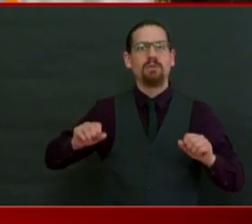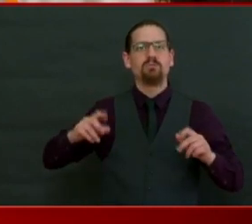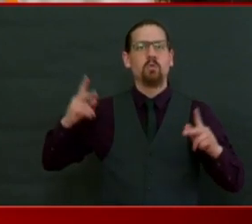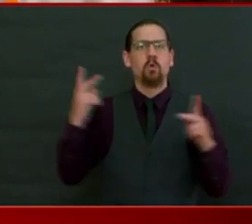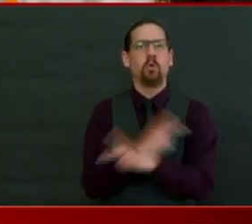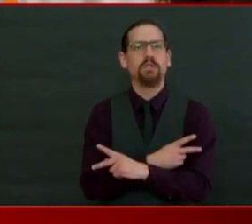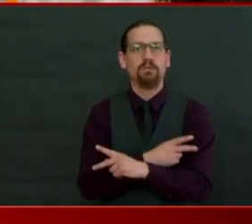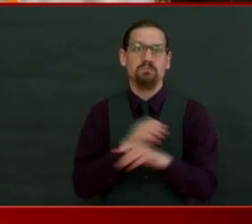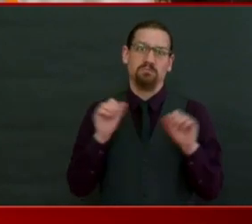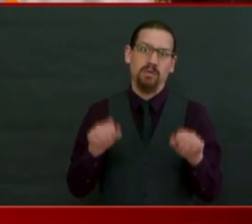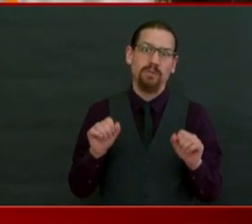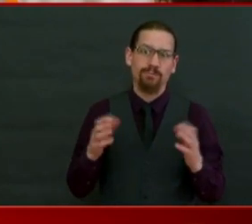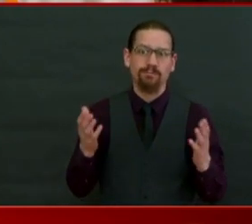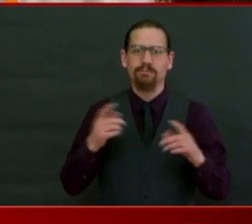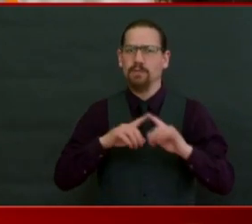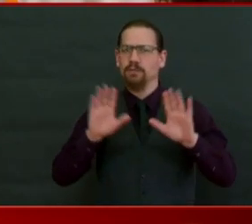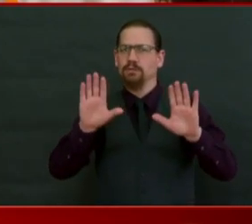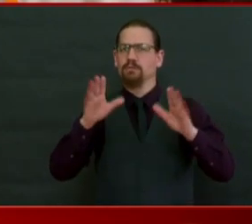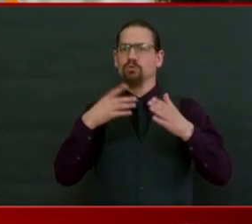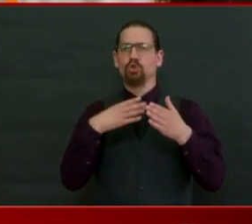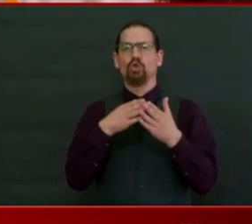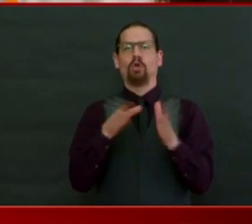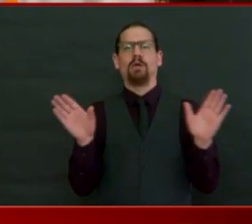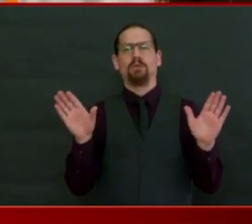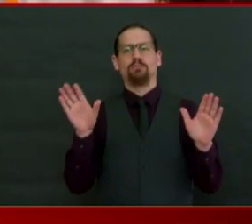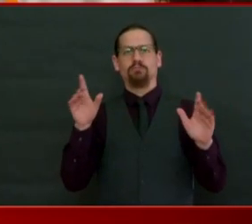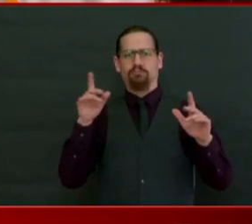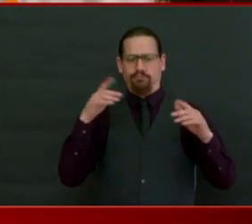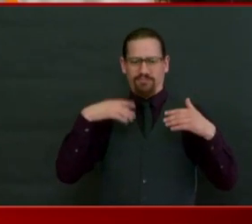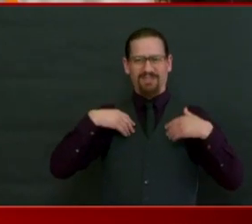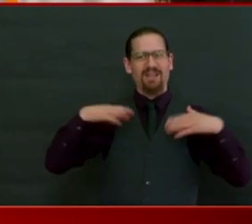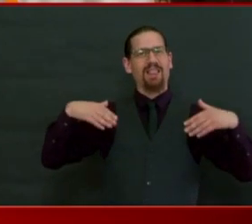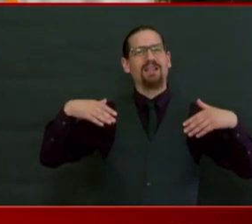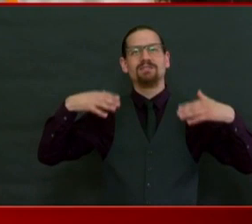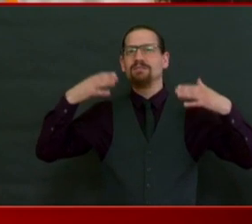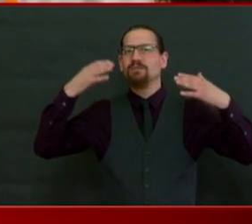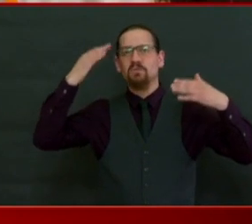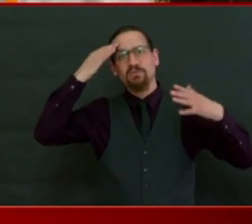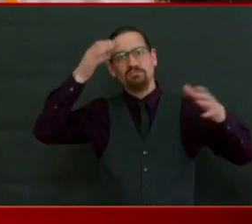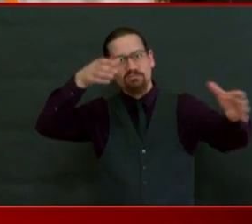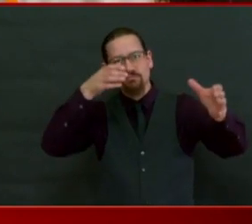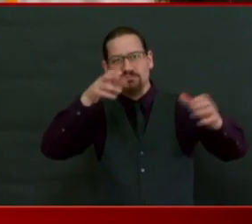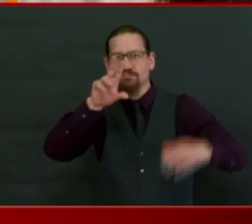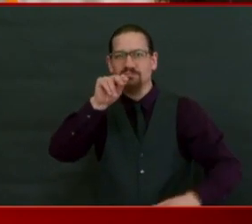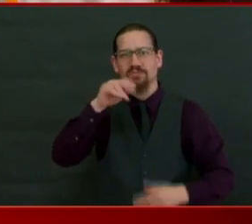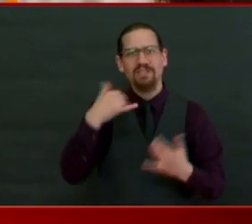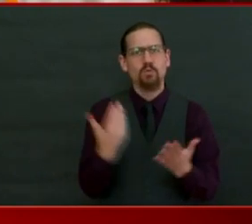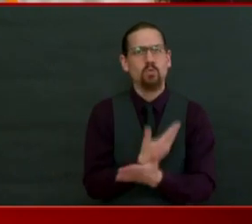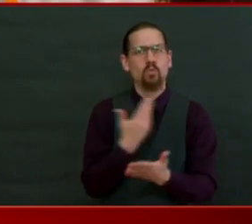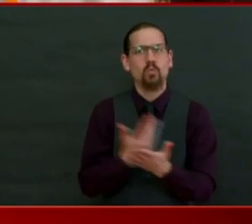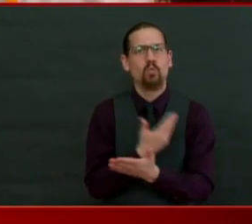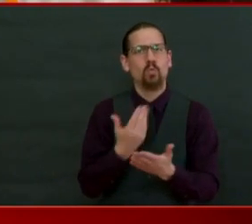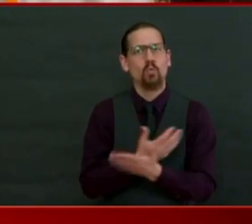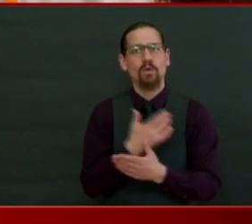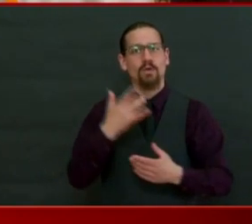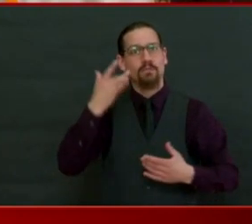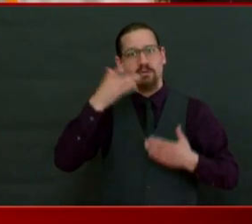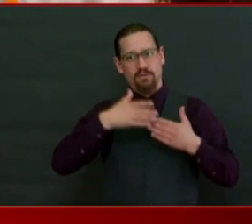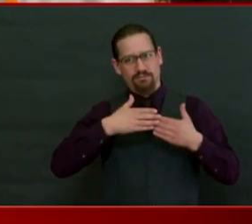AND ARE STRESSED BY A COVID-19 SICKNESS. OUTSIDE OF THOSE ASSOCIATIONS,